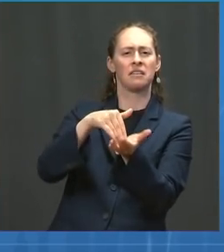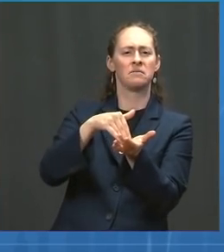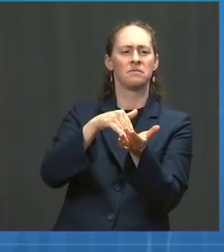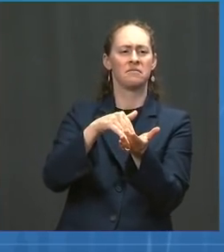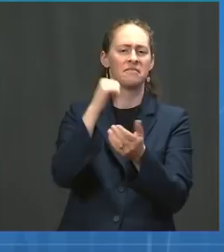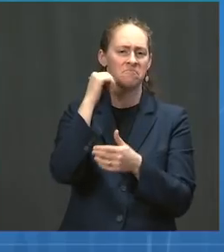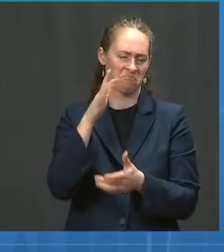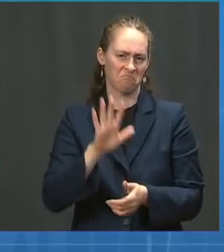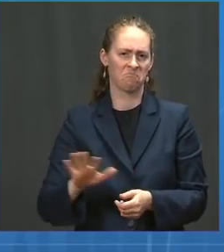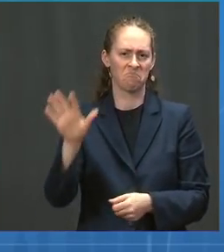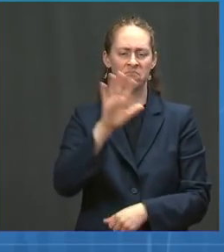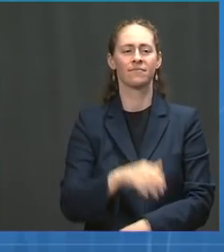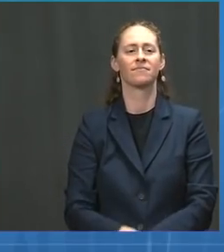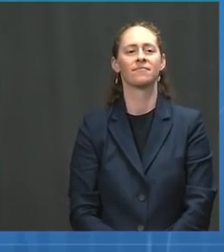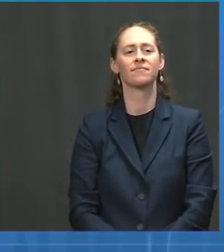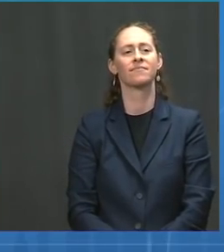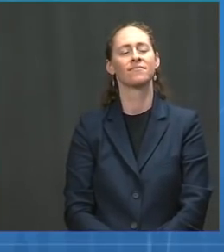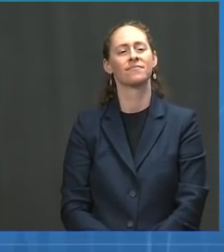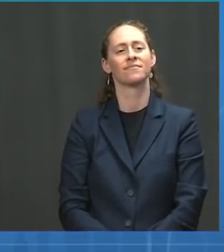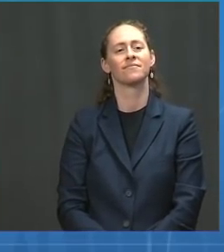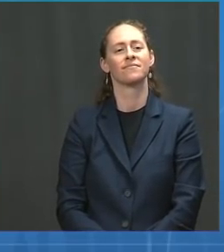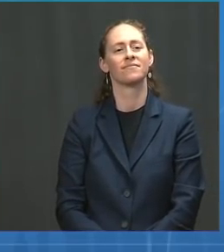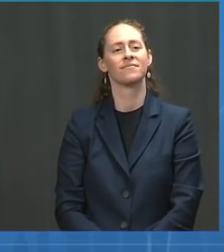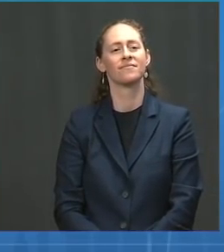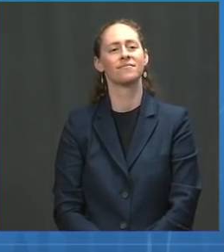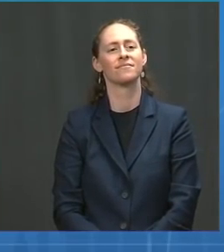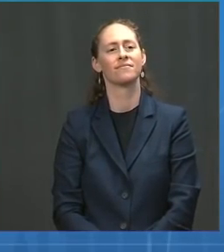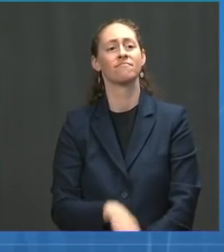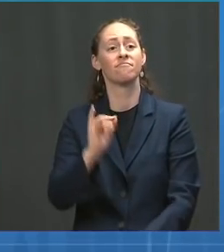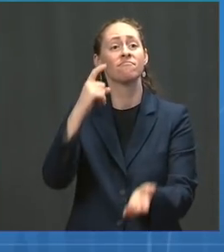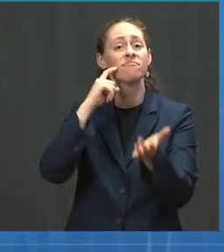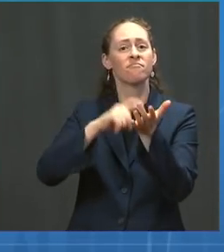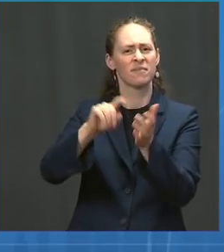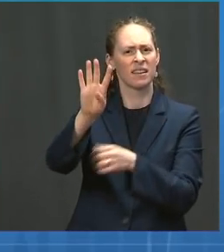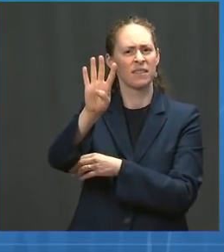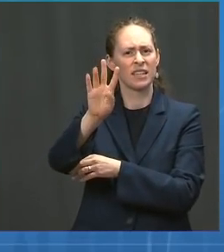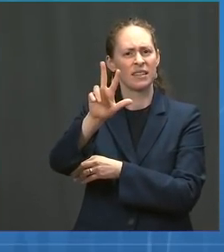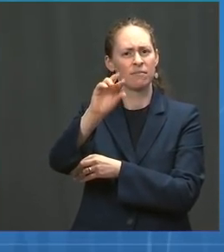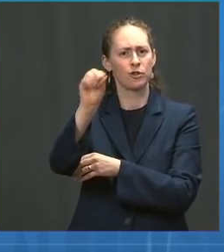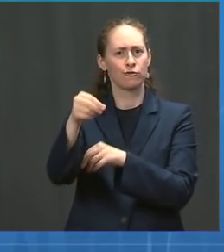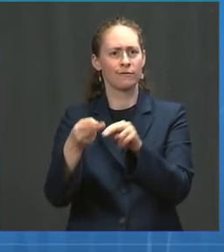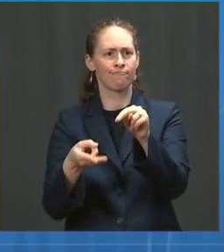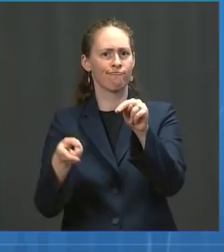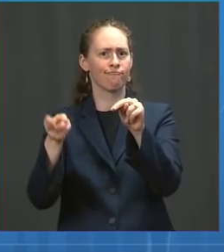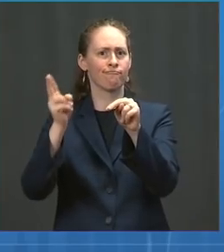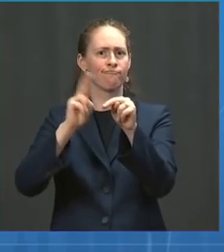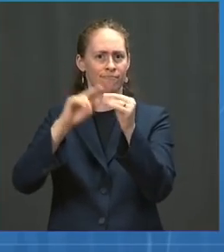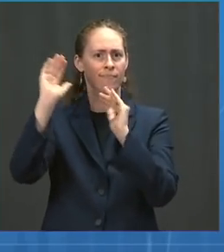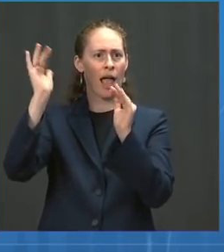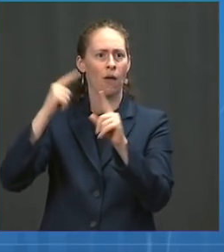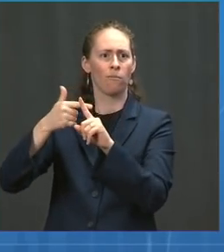This represents an increase of 43 percent from the prior seven-day average. The seven-day average of hospital admissions